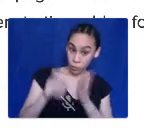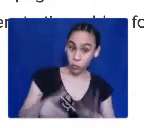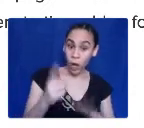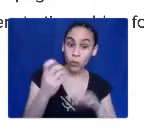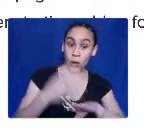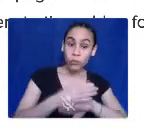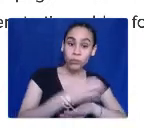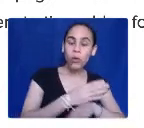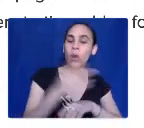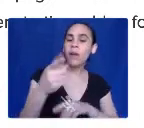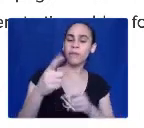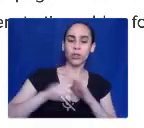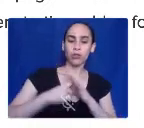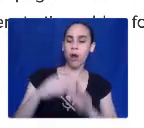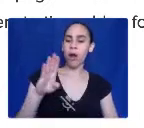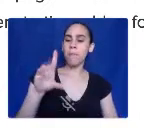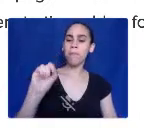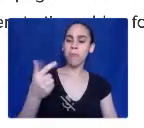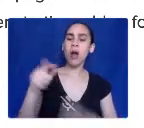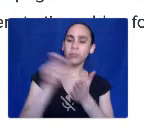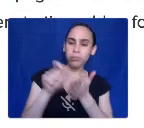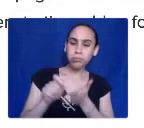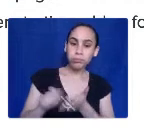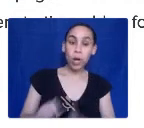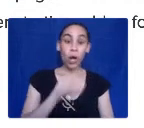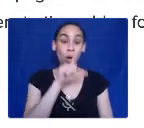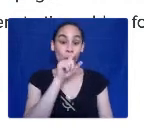communicate with people a lot of people will look at your social media and say how you write that's